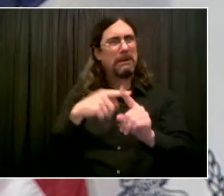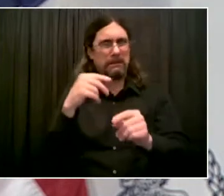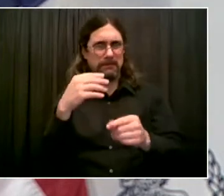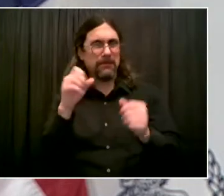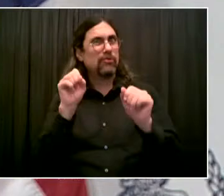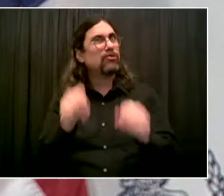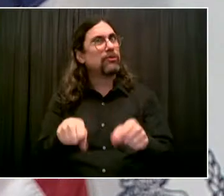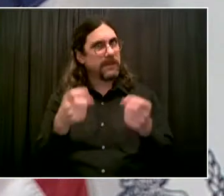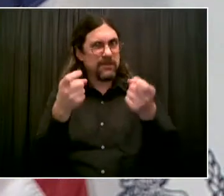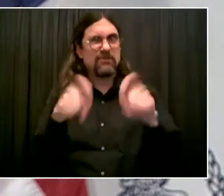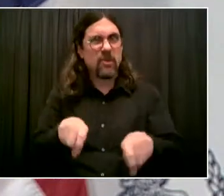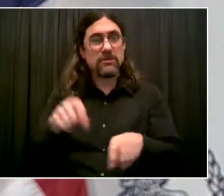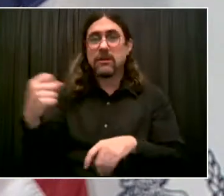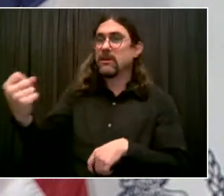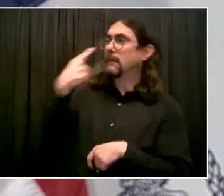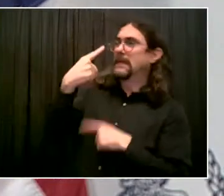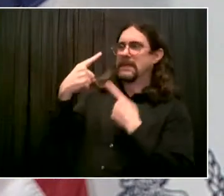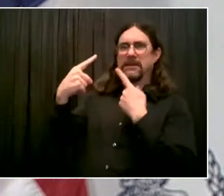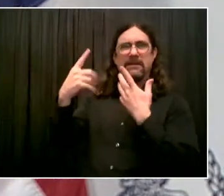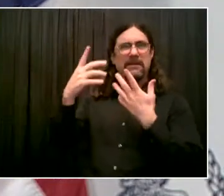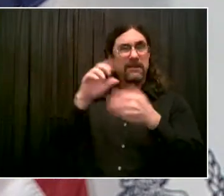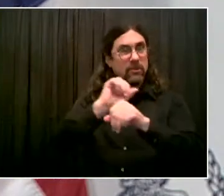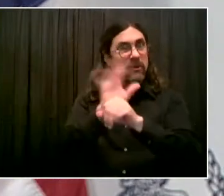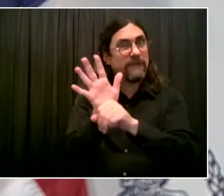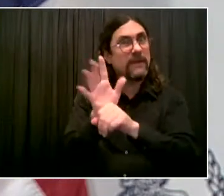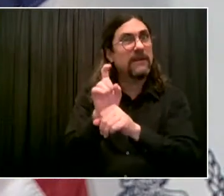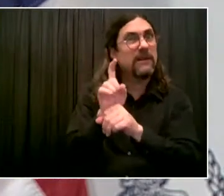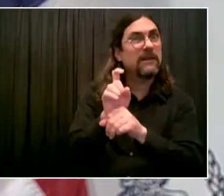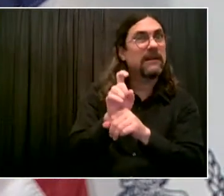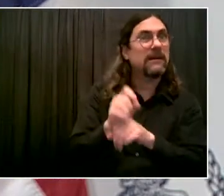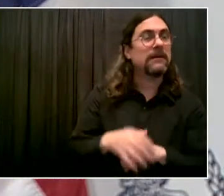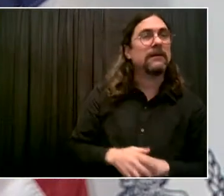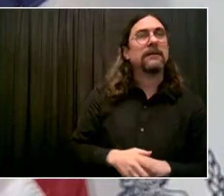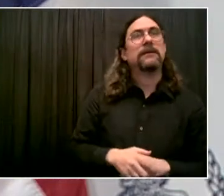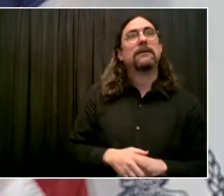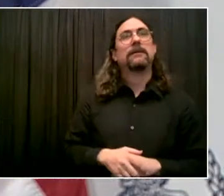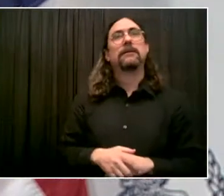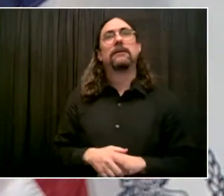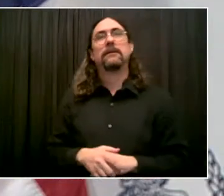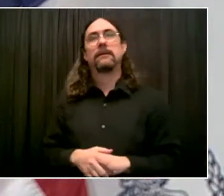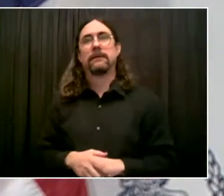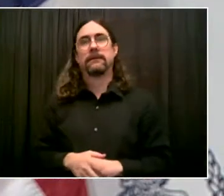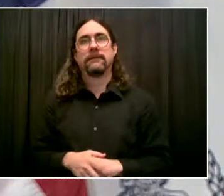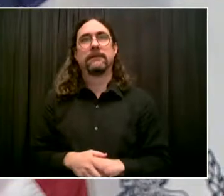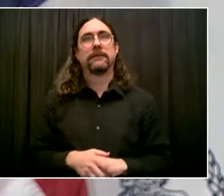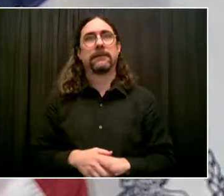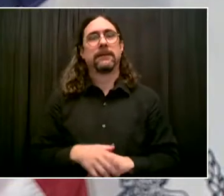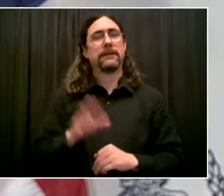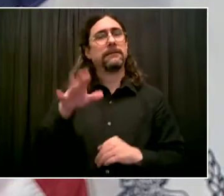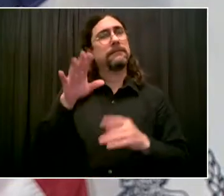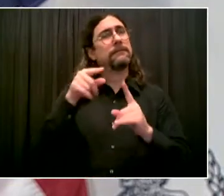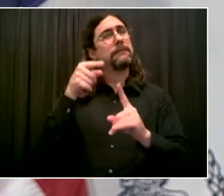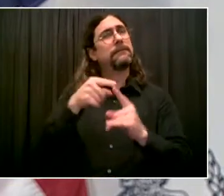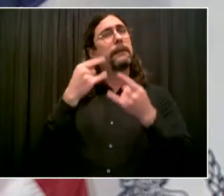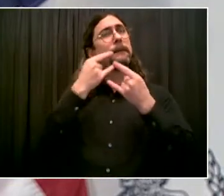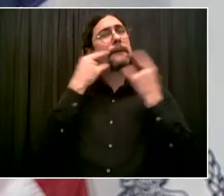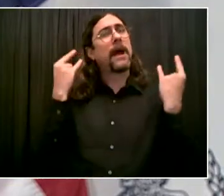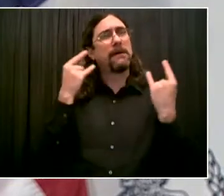THAT TO ANOTHER